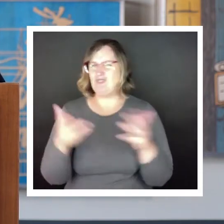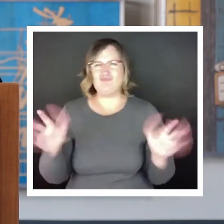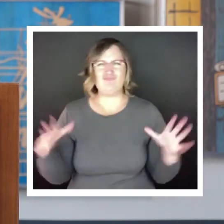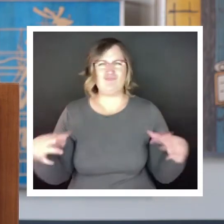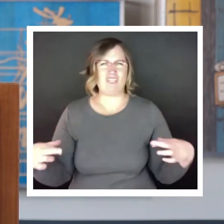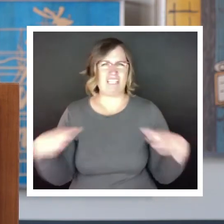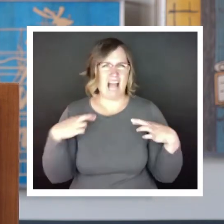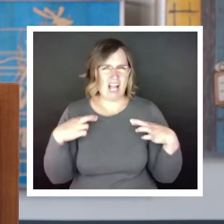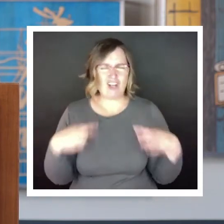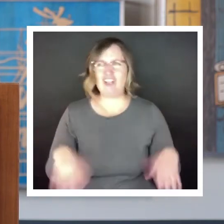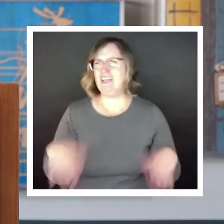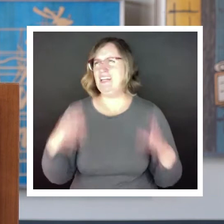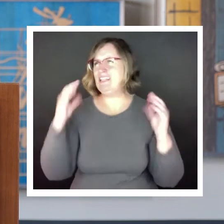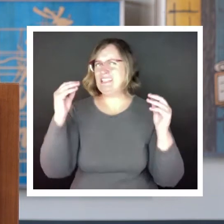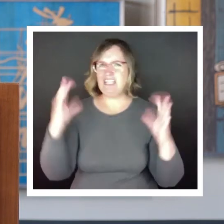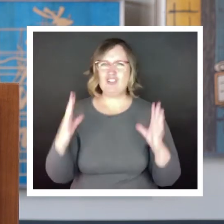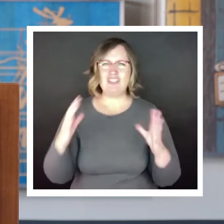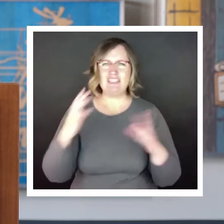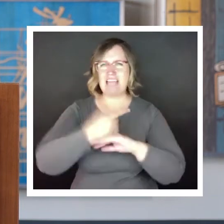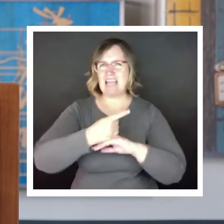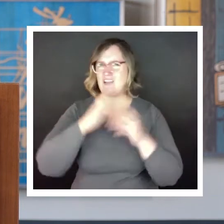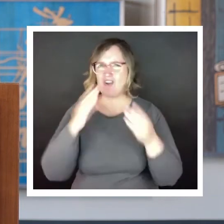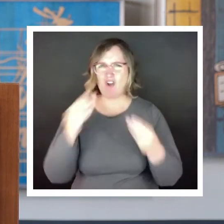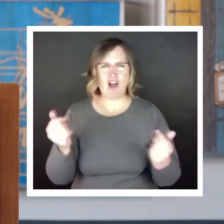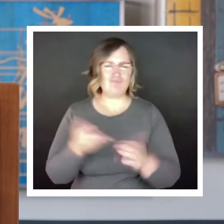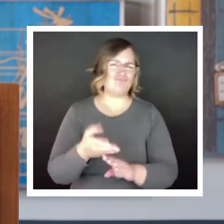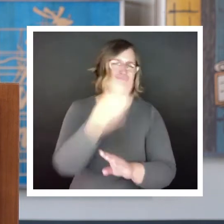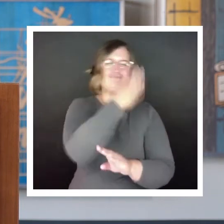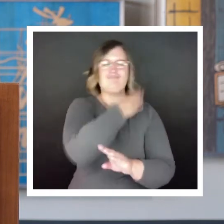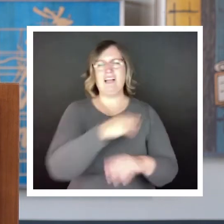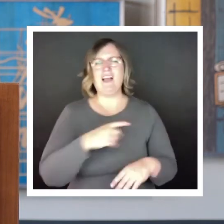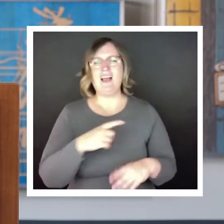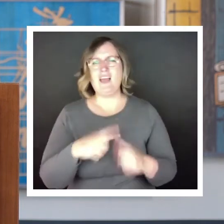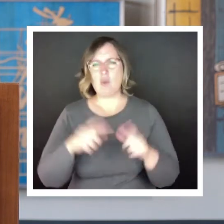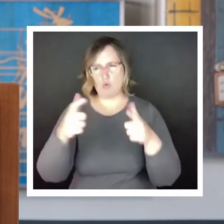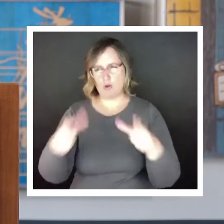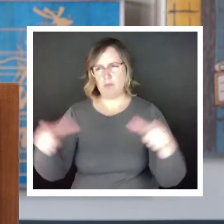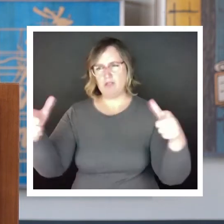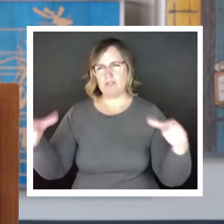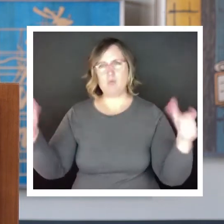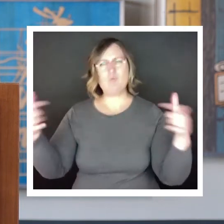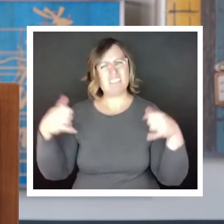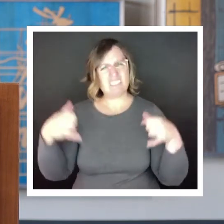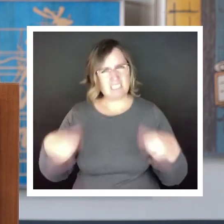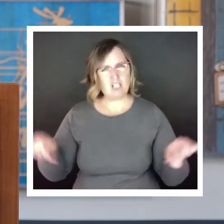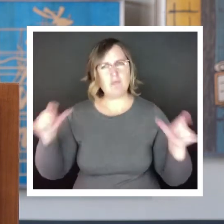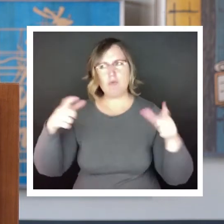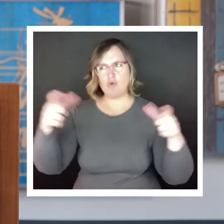are long passed, those ripples you made, will still be moving across the lake.